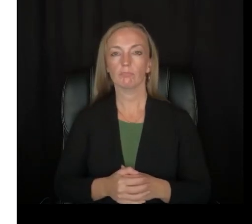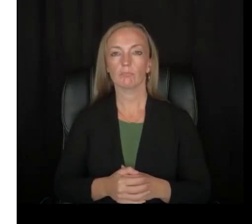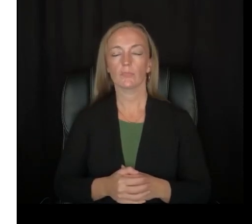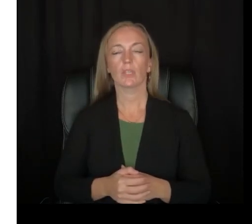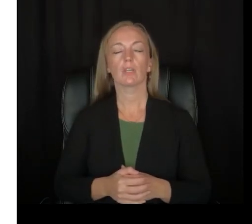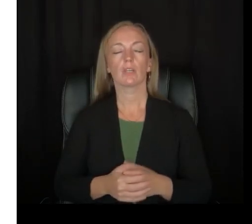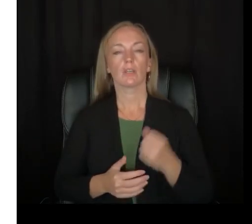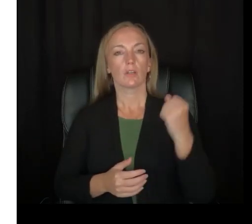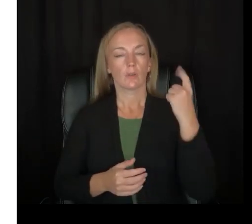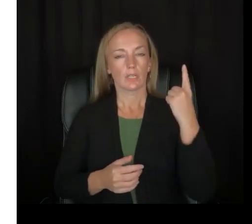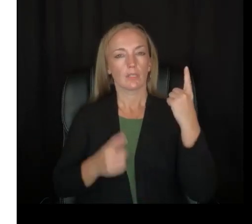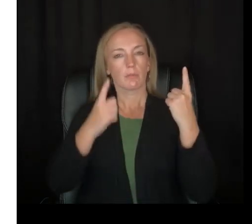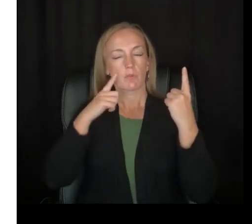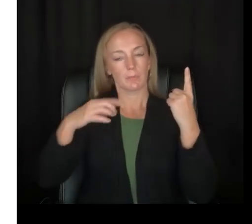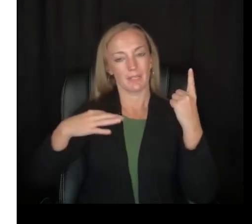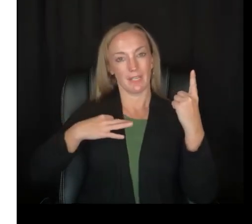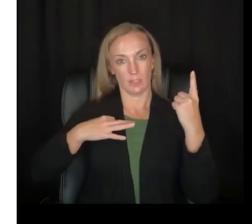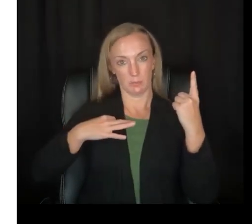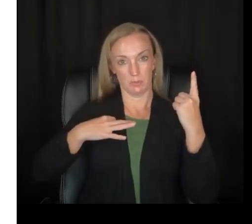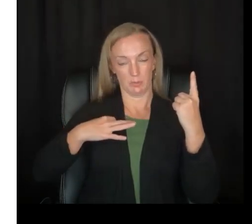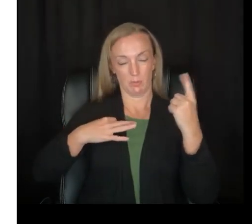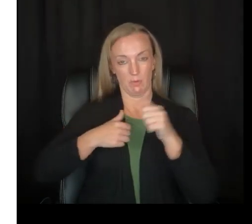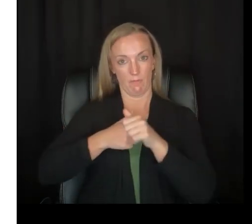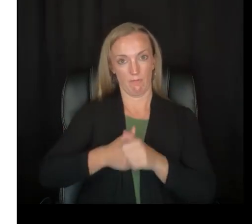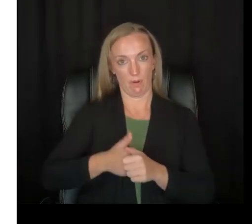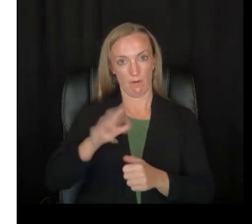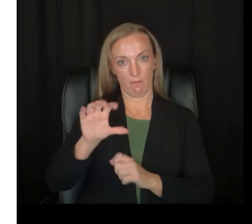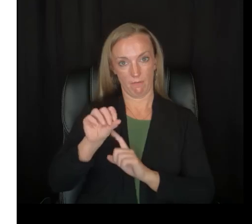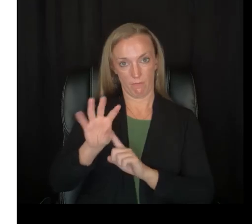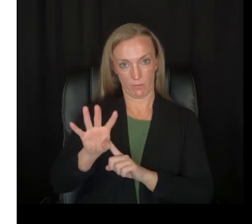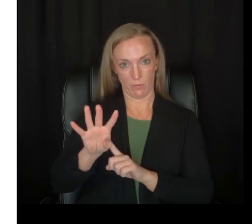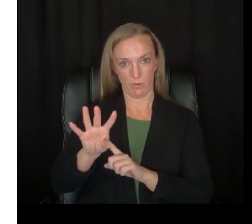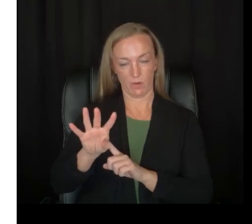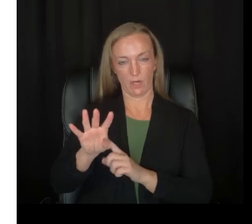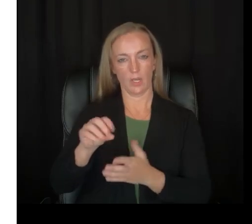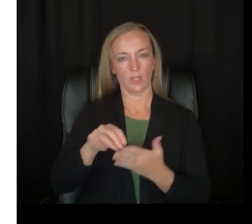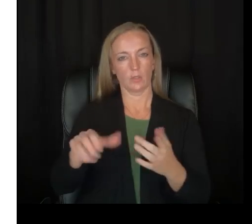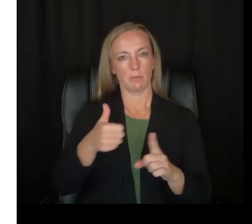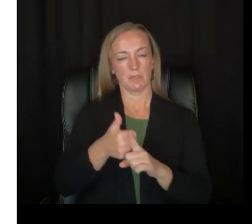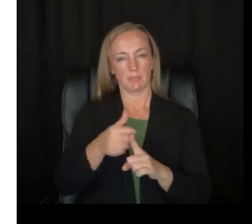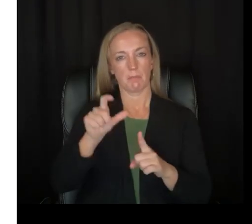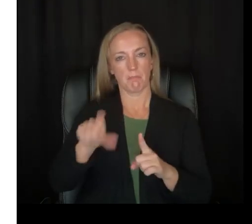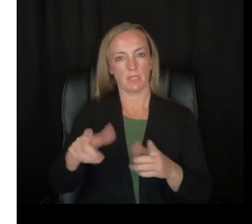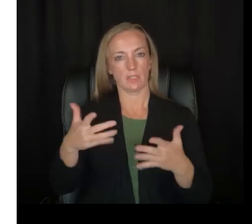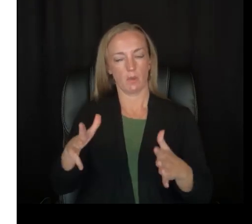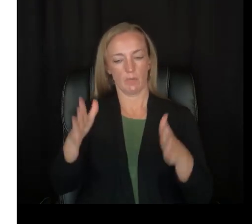To be eligible under a section 504, a student has to be determined to have a